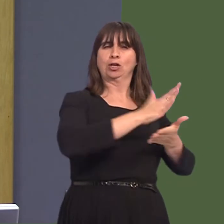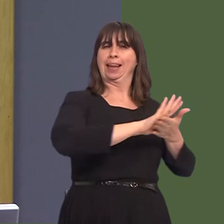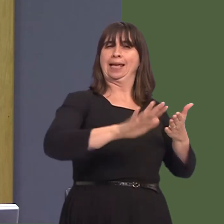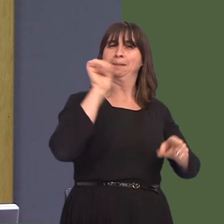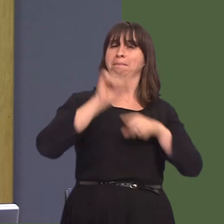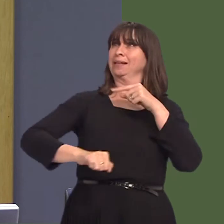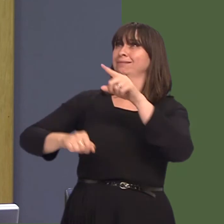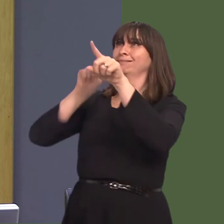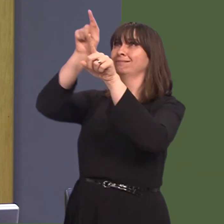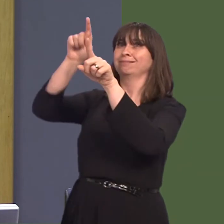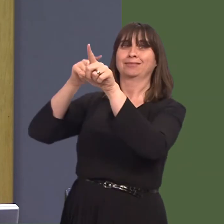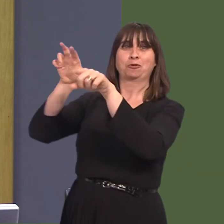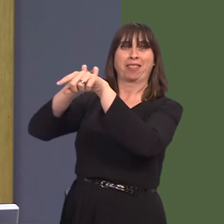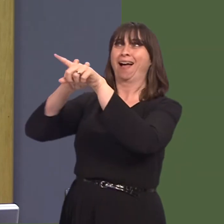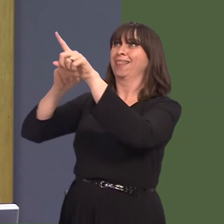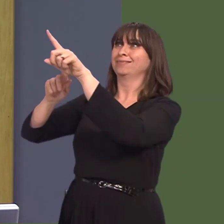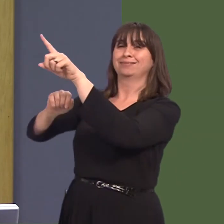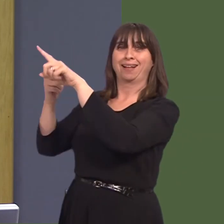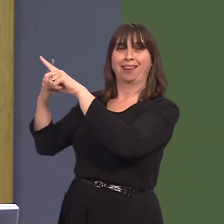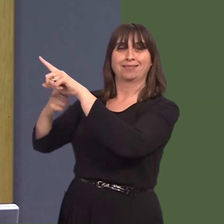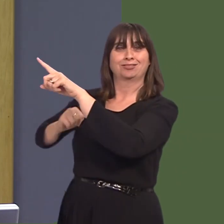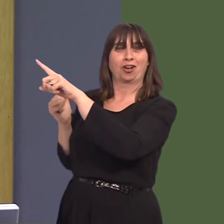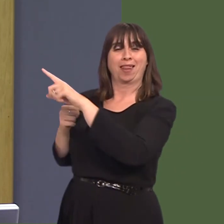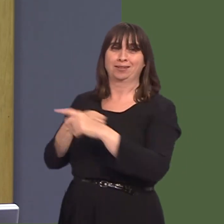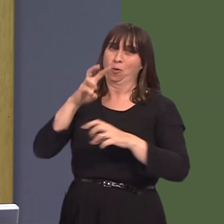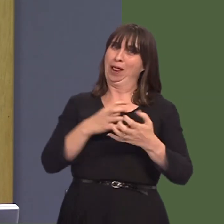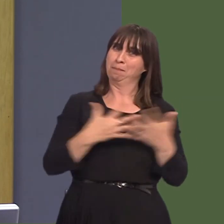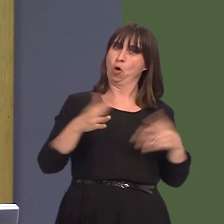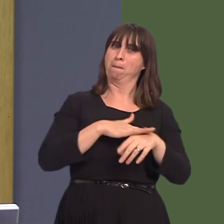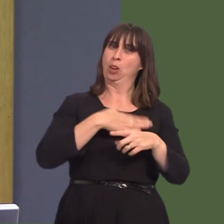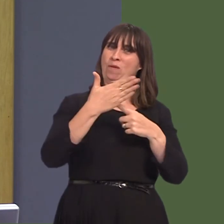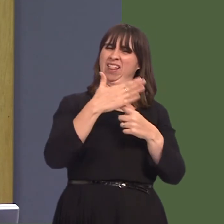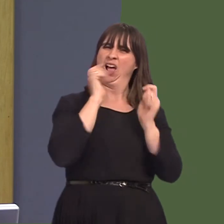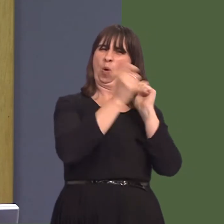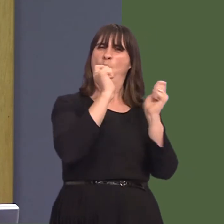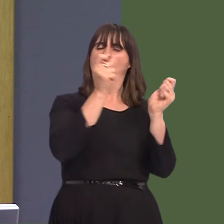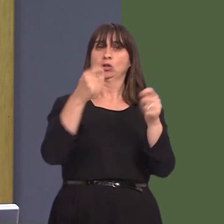But what, First Minister, do you think the effect of leaving the EU will be on environmental